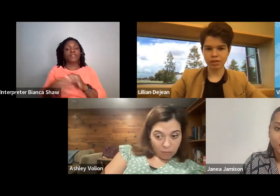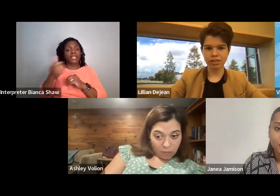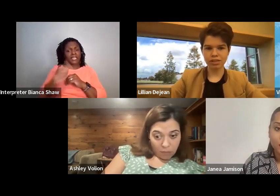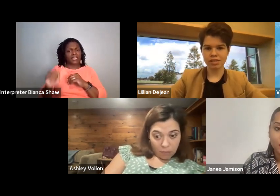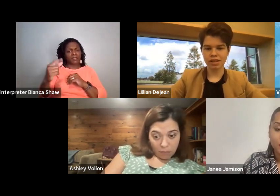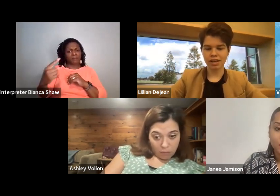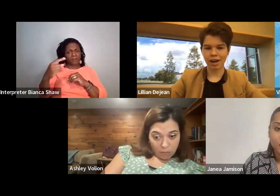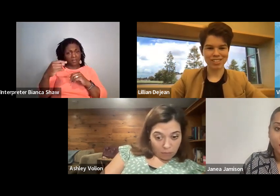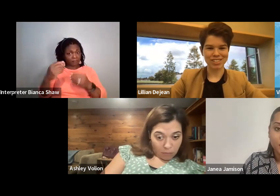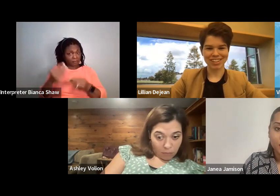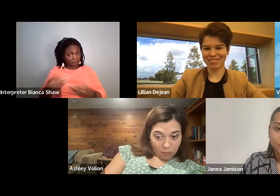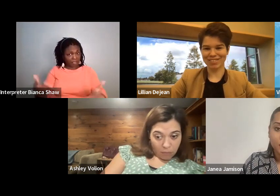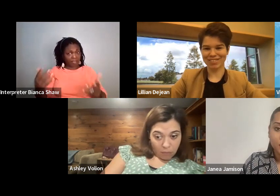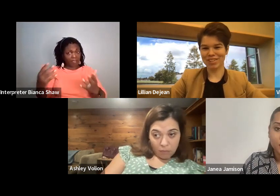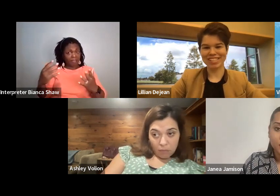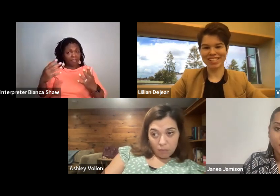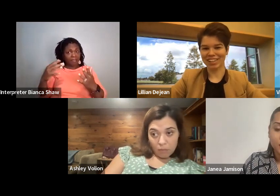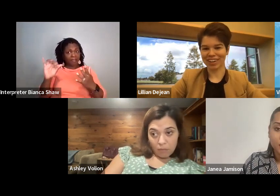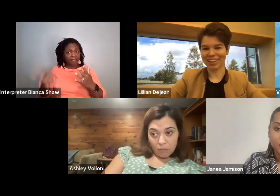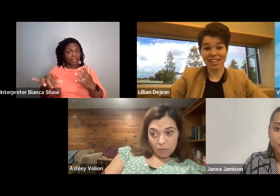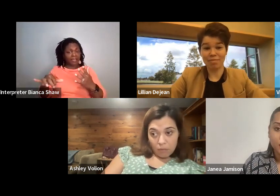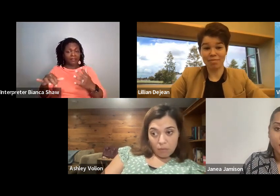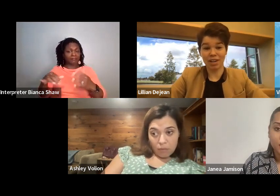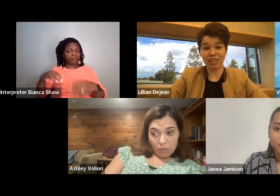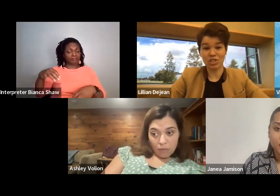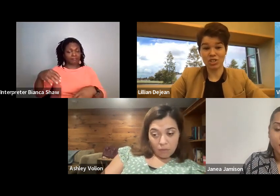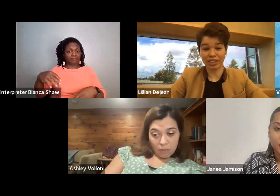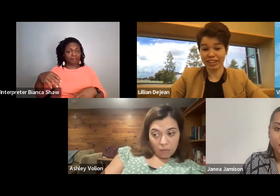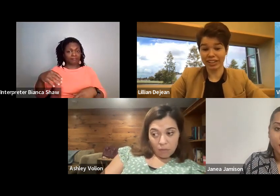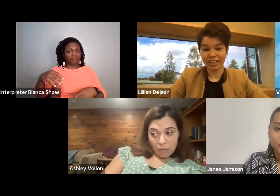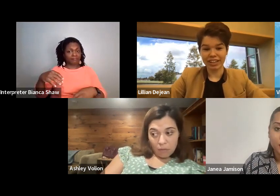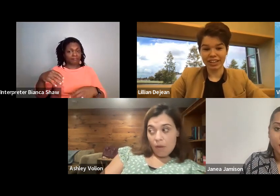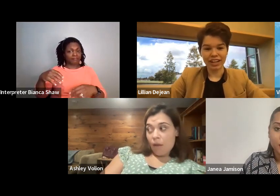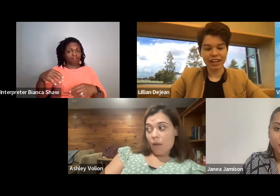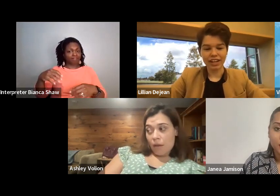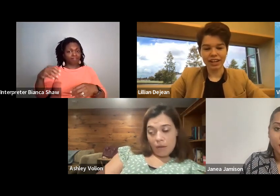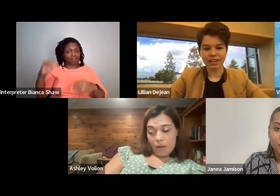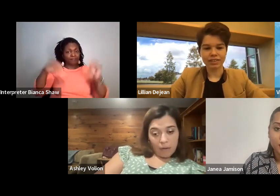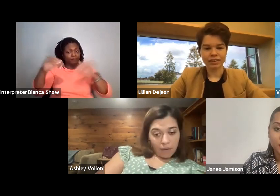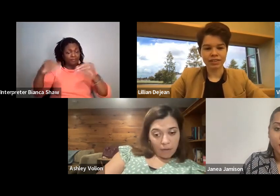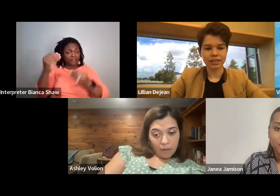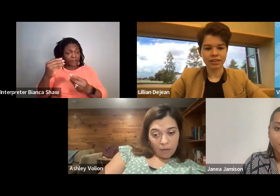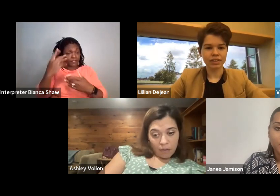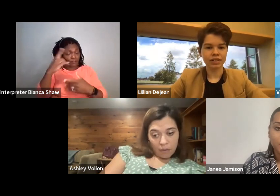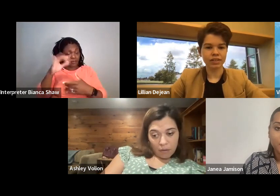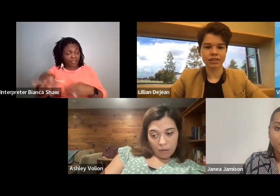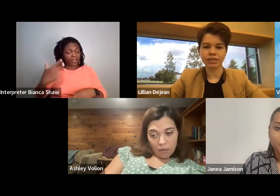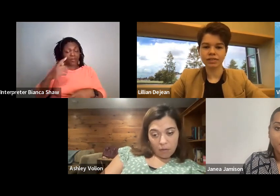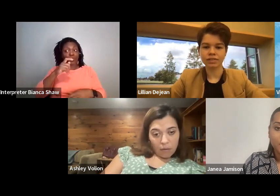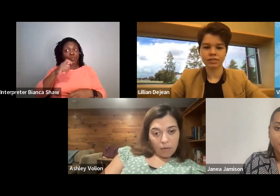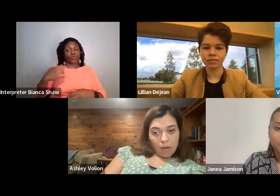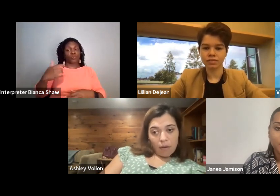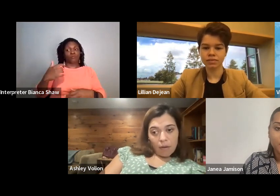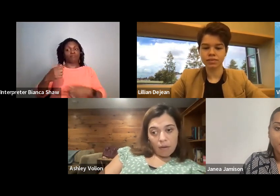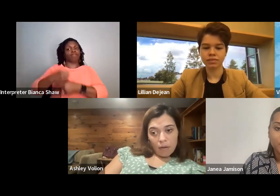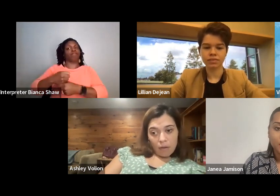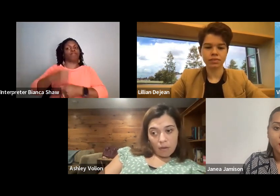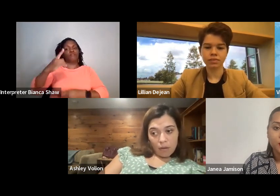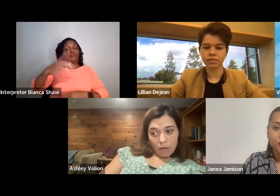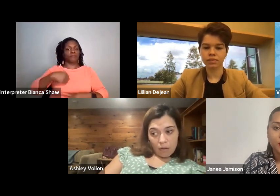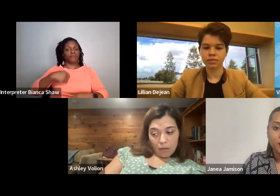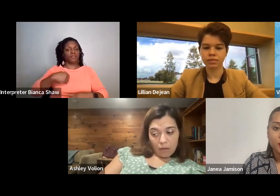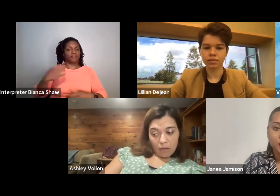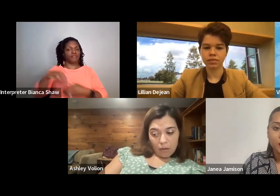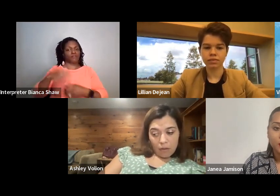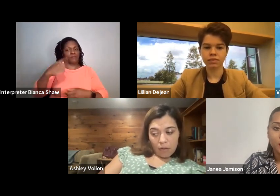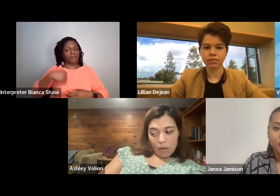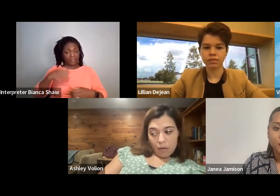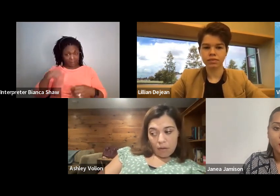I'm just gonna leave this open to anyone because i'm not really sure